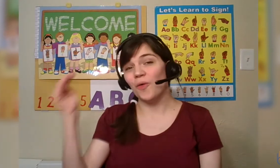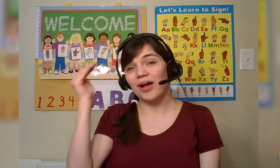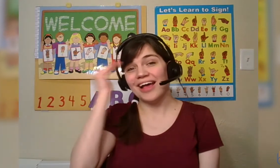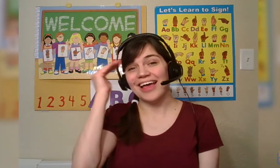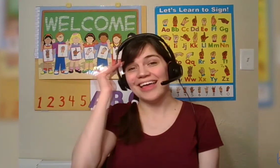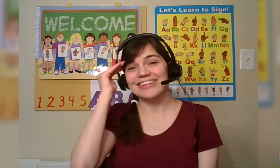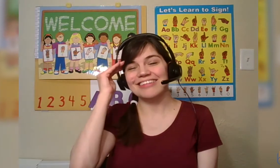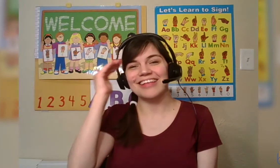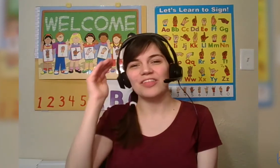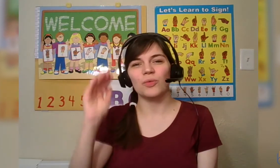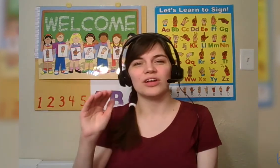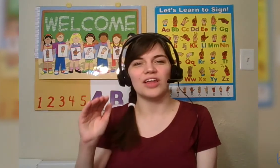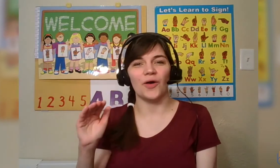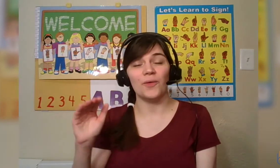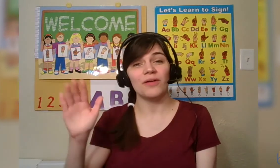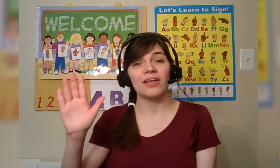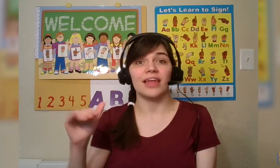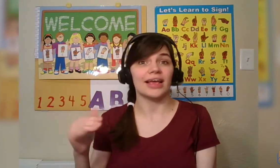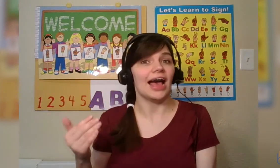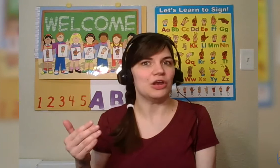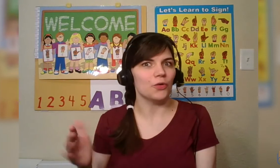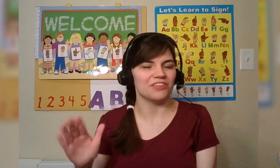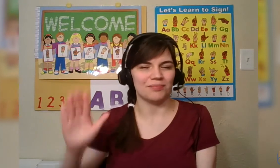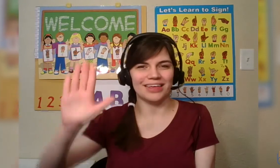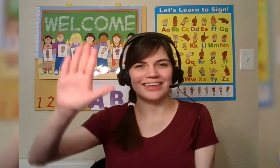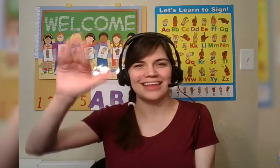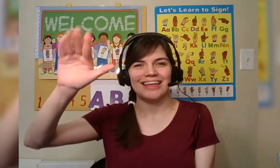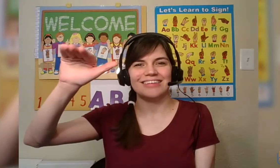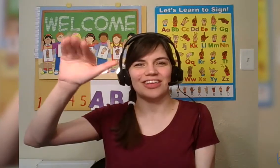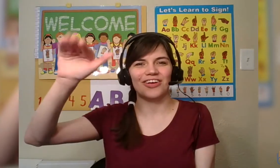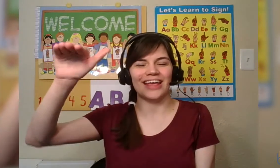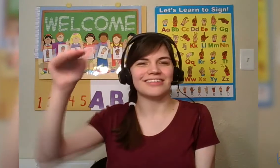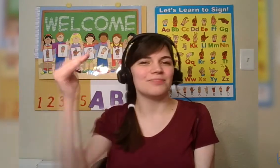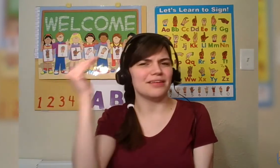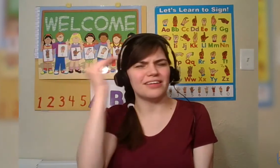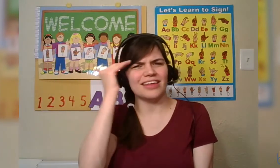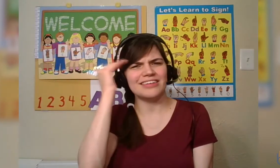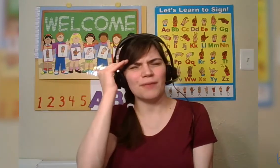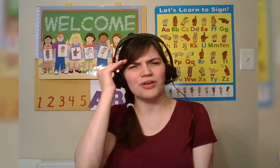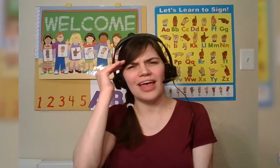To sign the word, "know," like, "I know something," take your hand and bend it and tap your head.